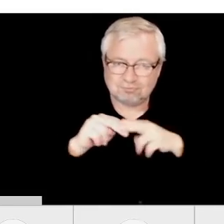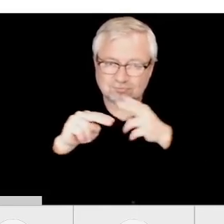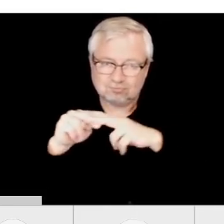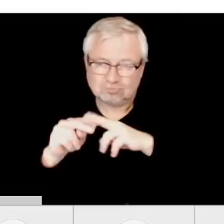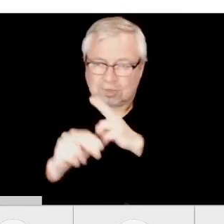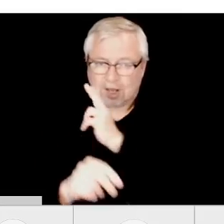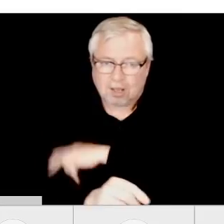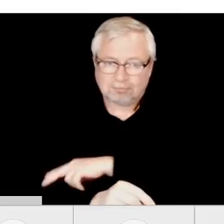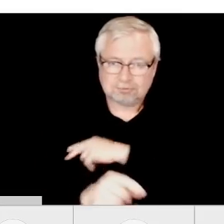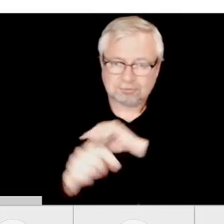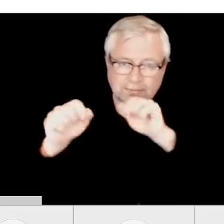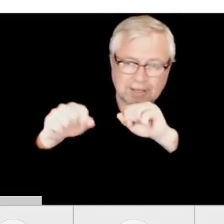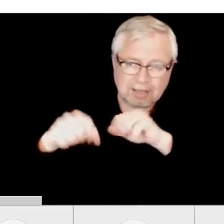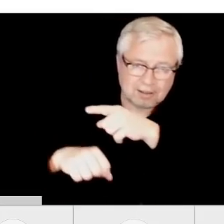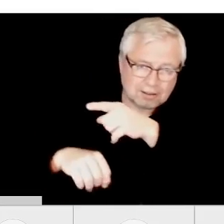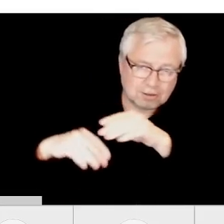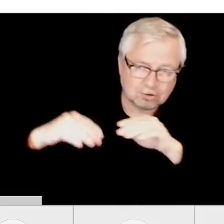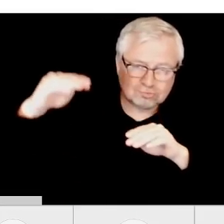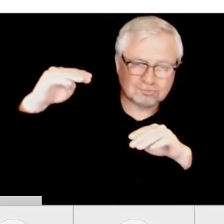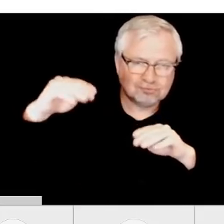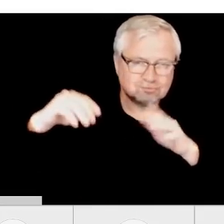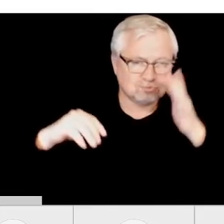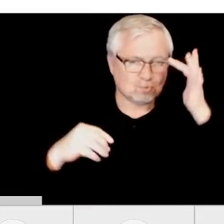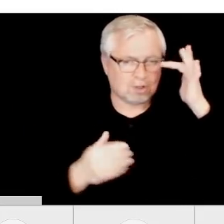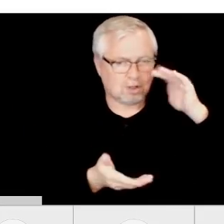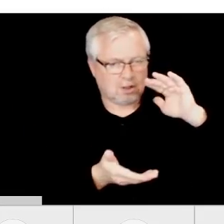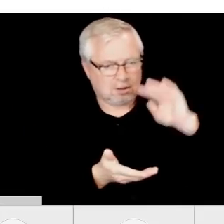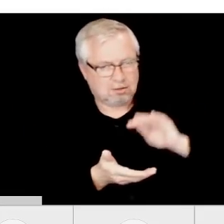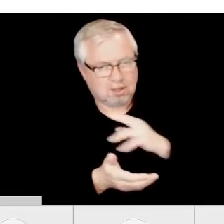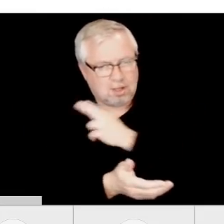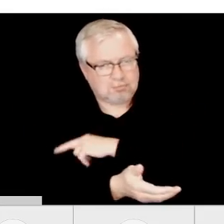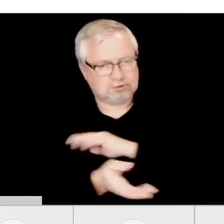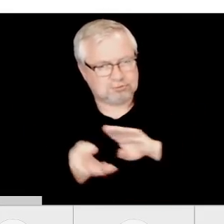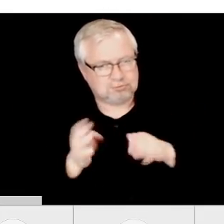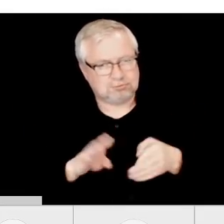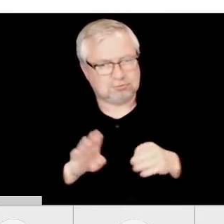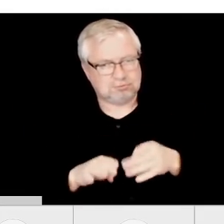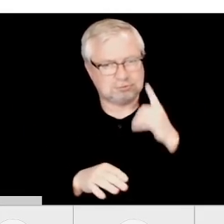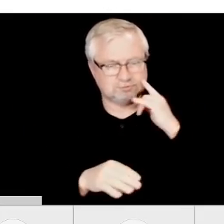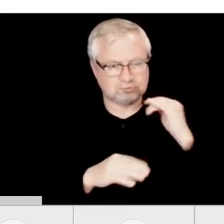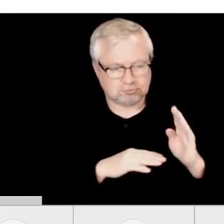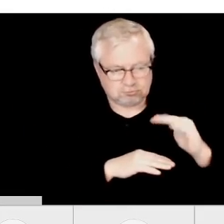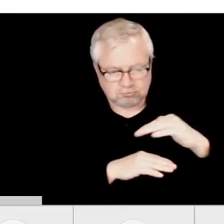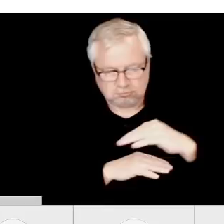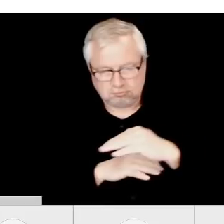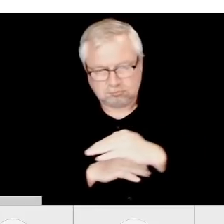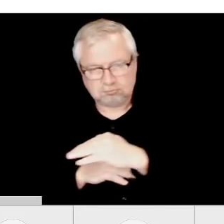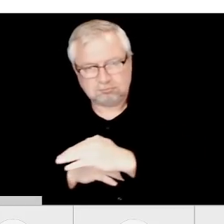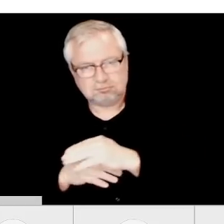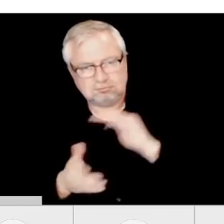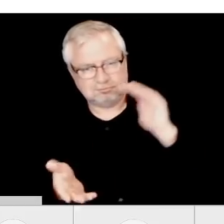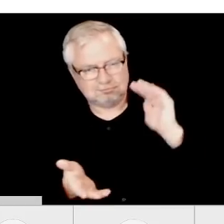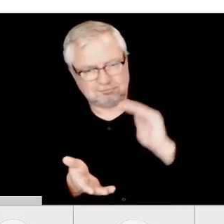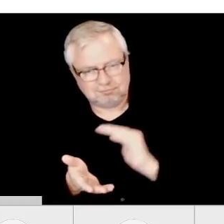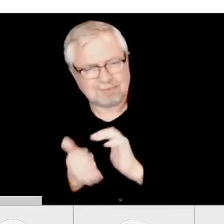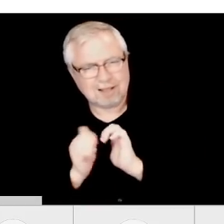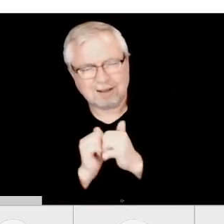producing that? If not, I don't understand why the deaths would go do you know if we're just pushing up the peak. Why would those numbers go down?